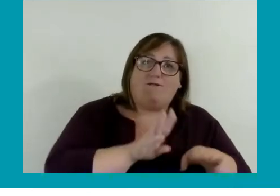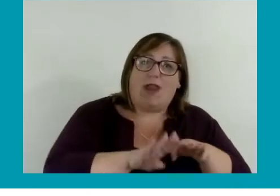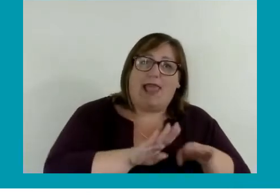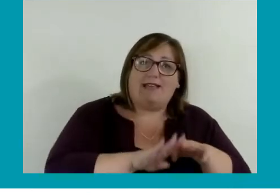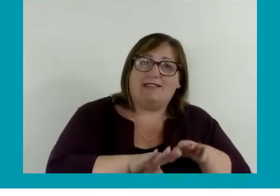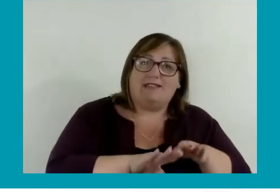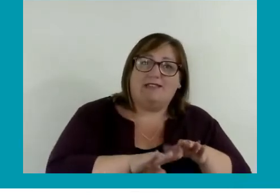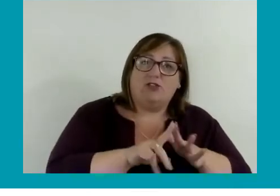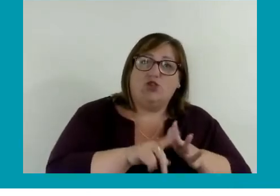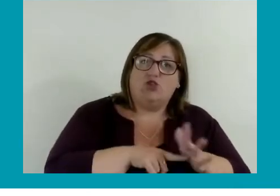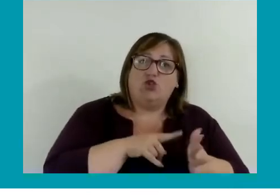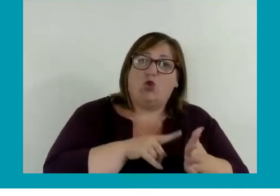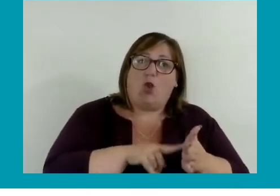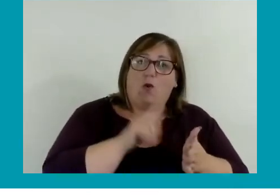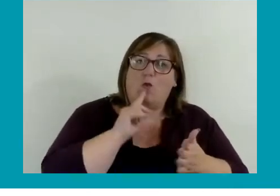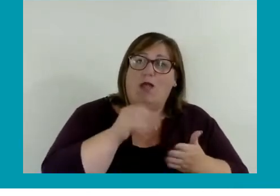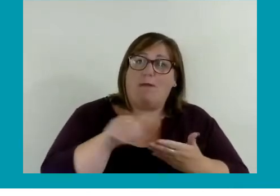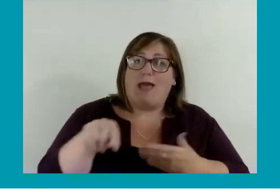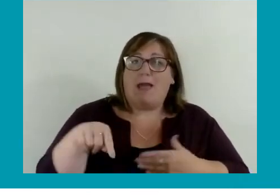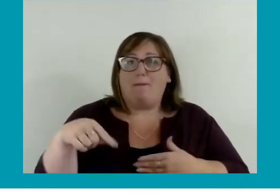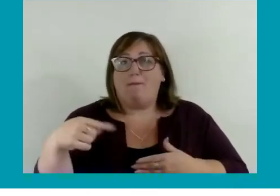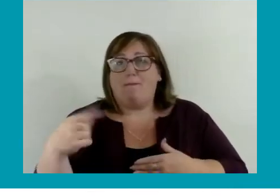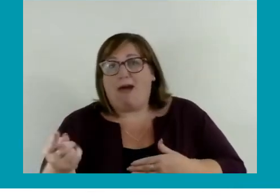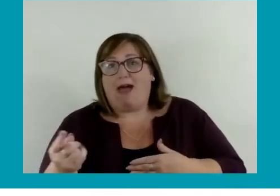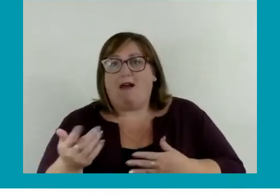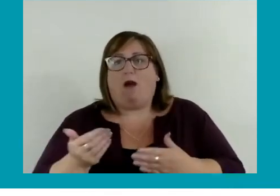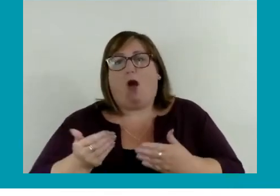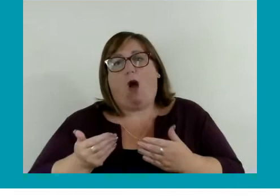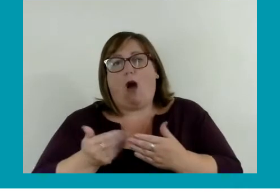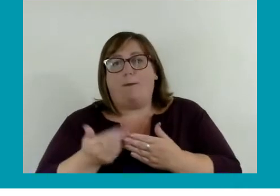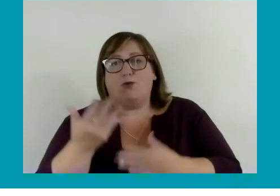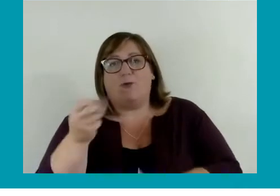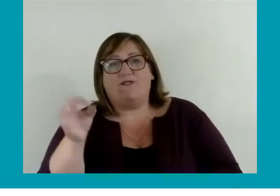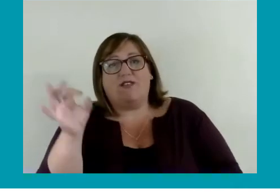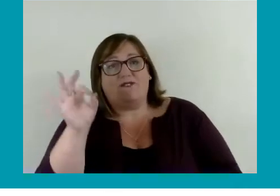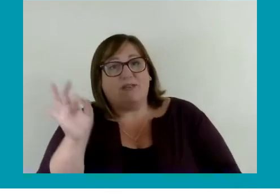brings value to you or to the business so yeah that sounds very democratic to me laura